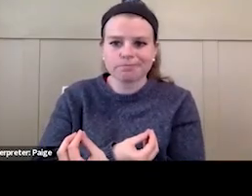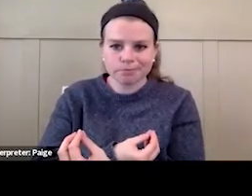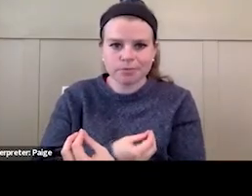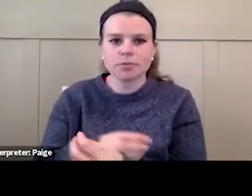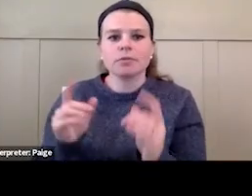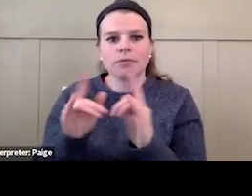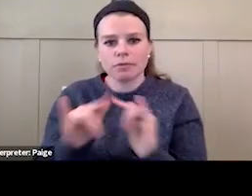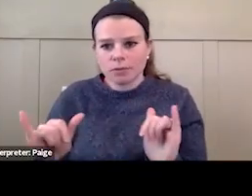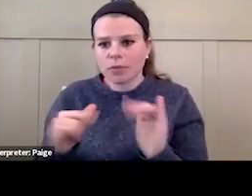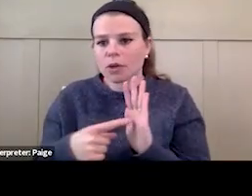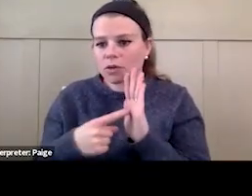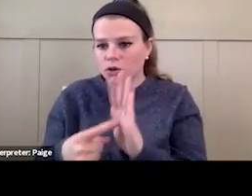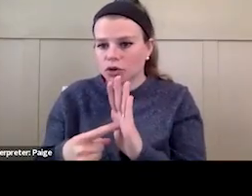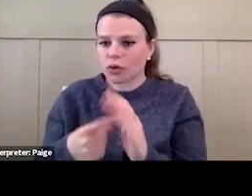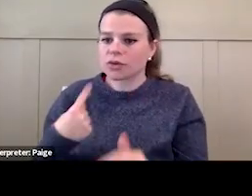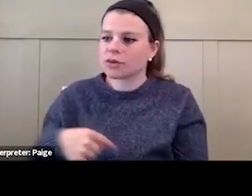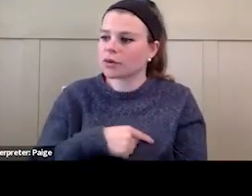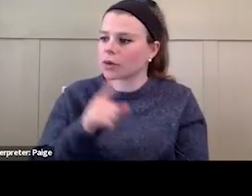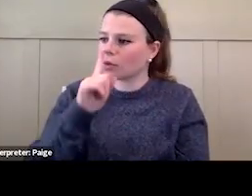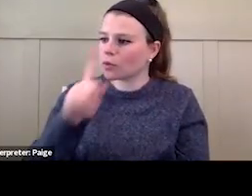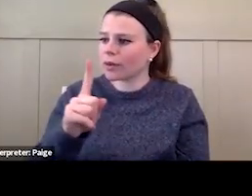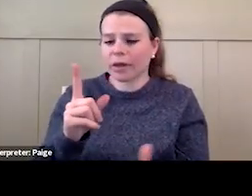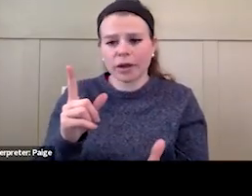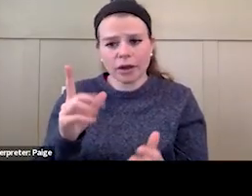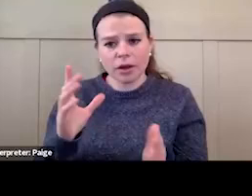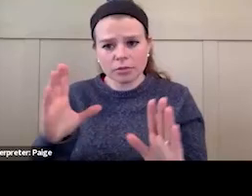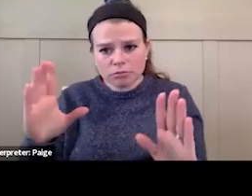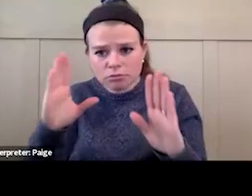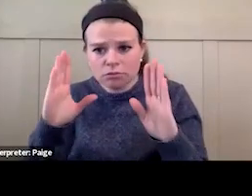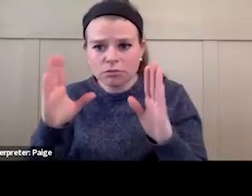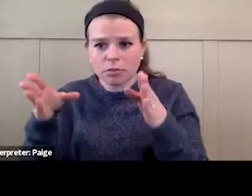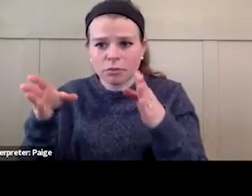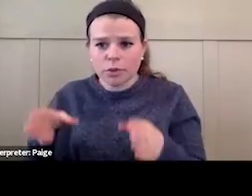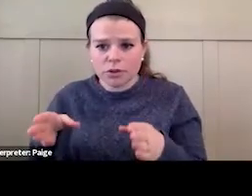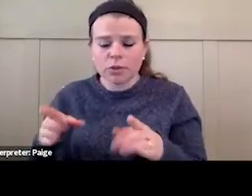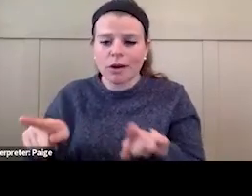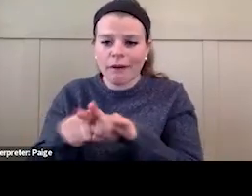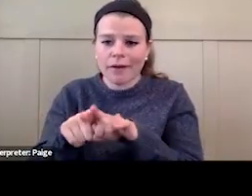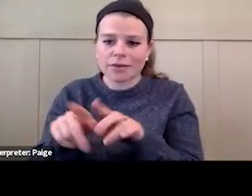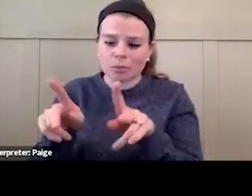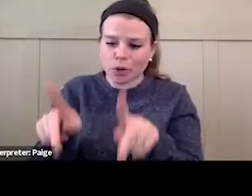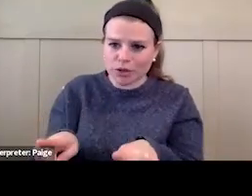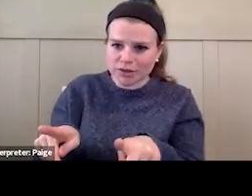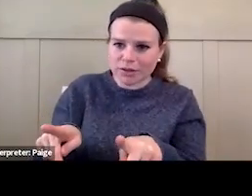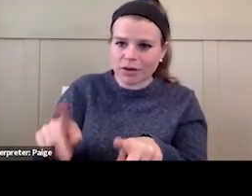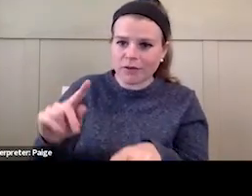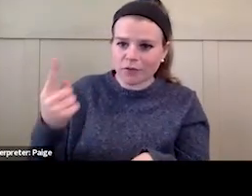and the fact that we really are looking at our participants, again, as people first and not their diagnosis.